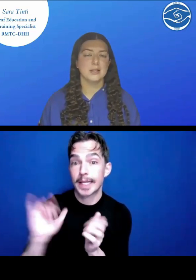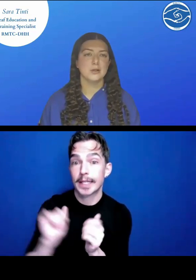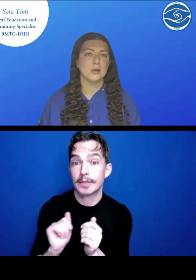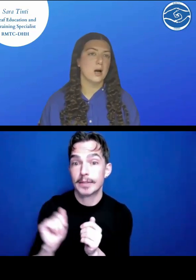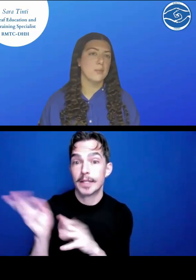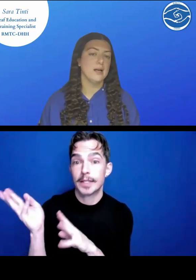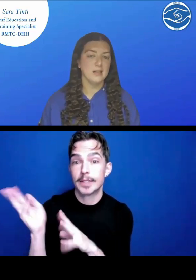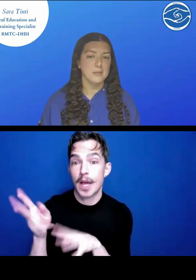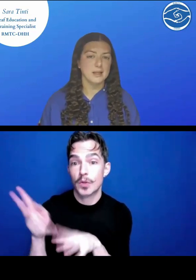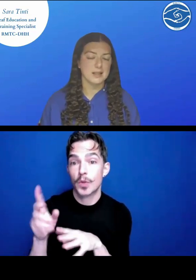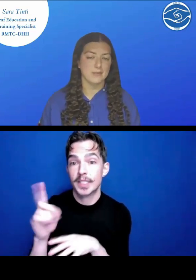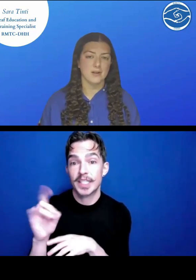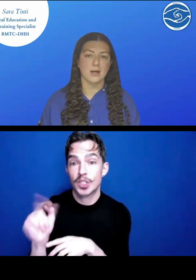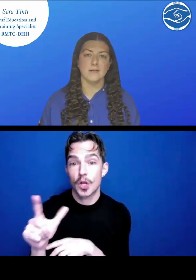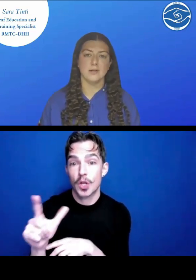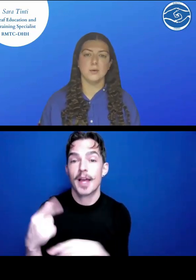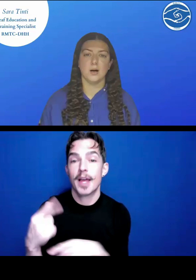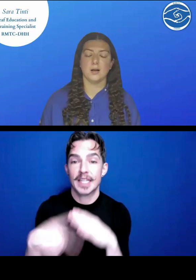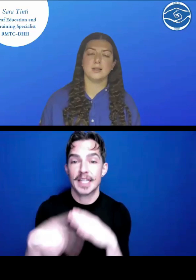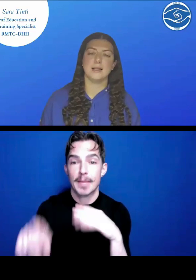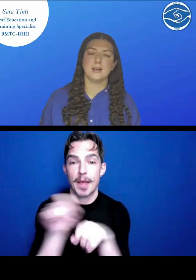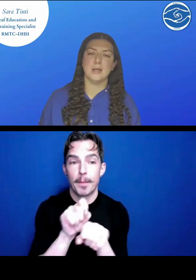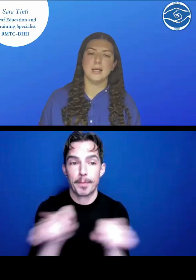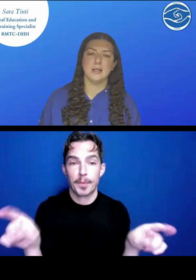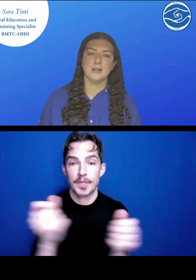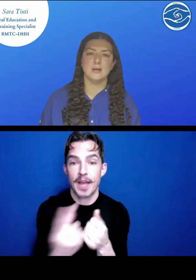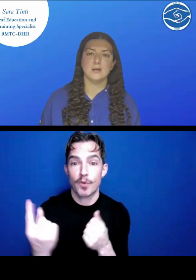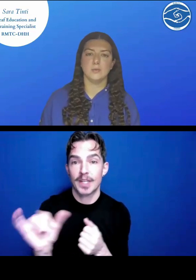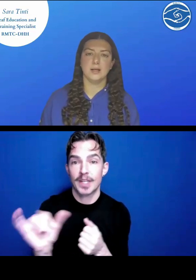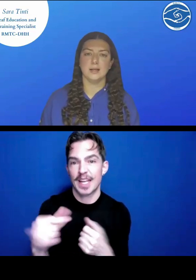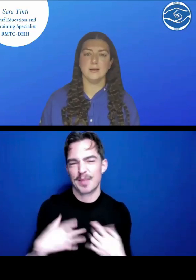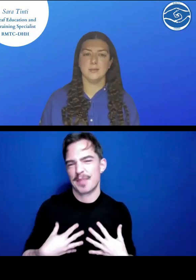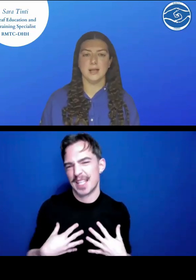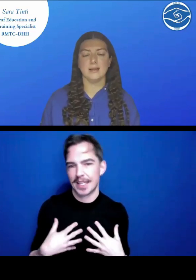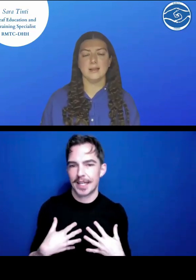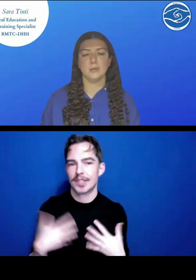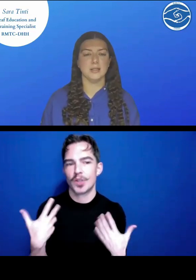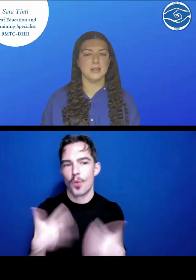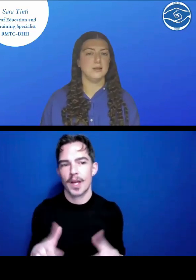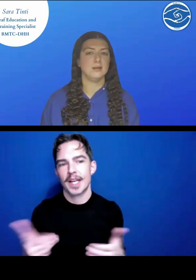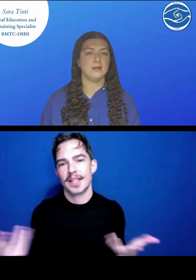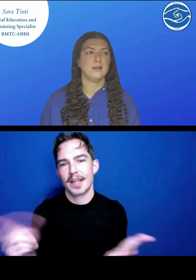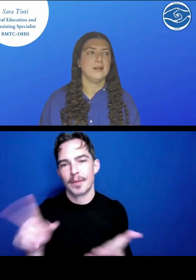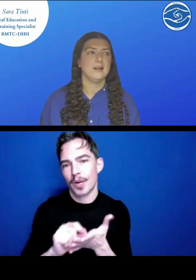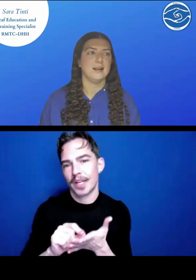the digital copy and email it to everyone if you are like me and don't want anything printed. I